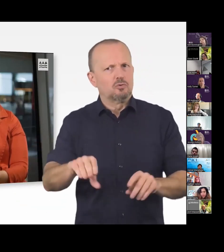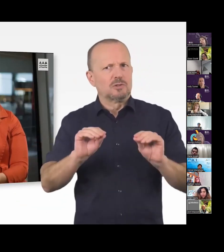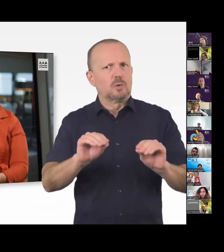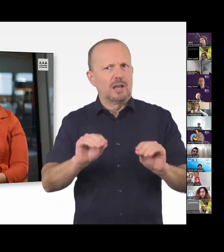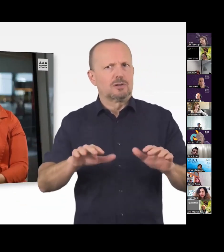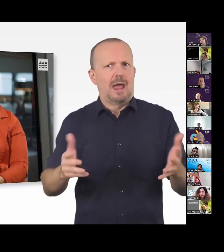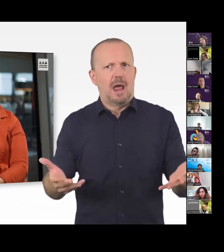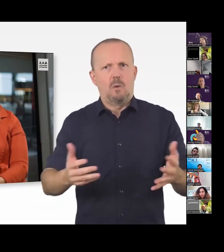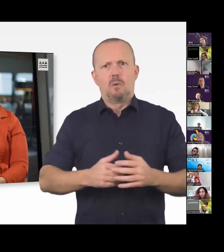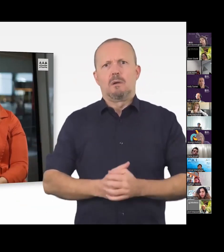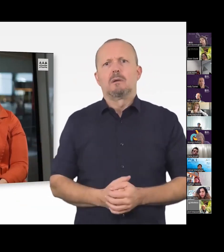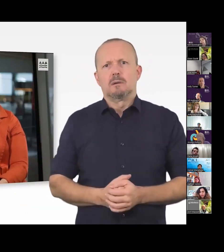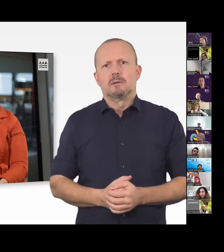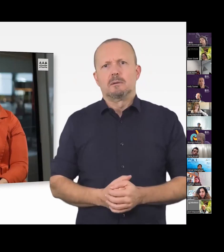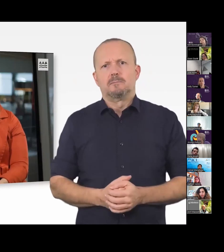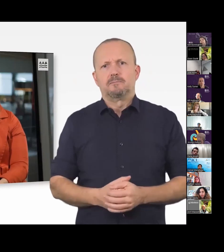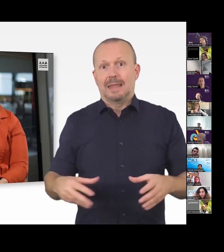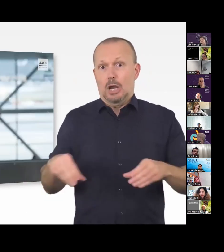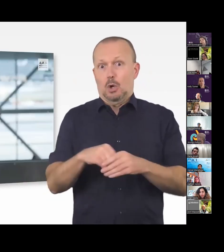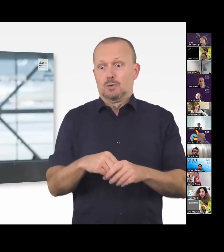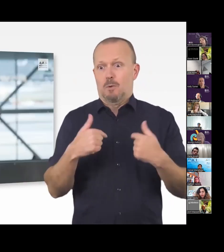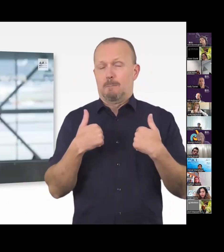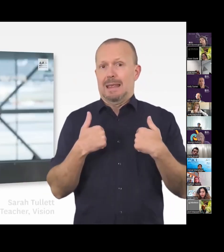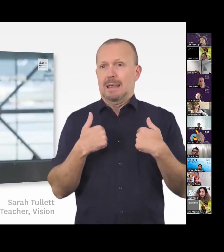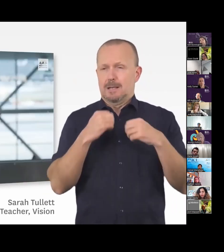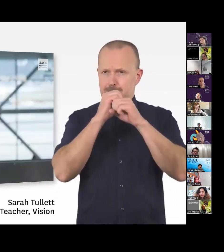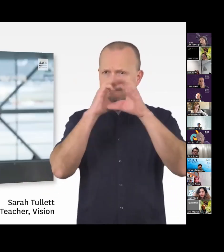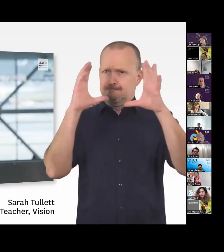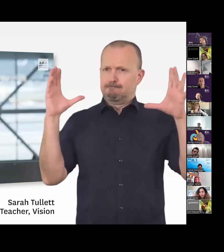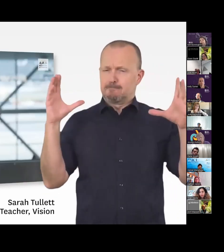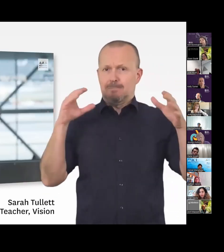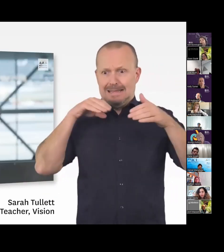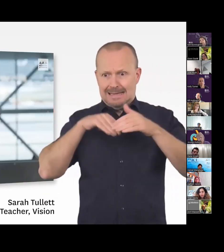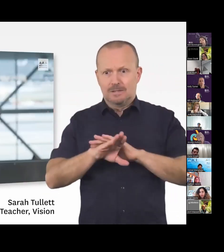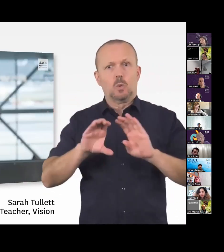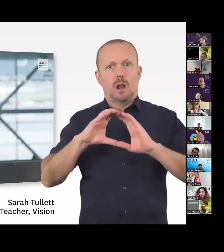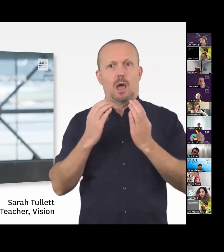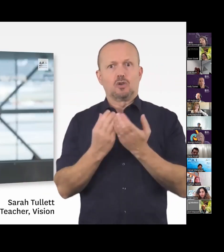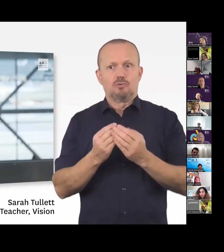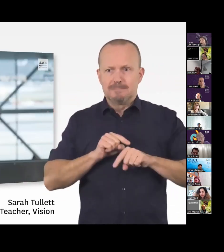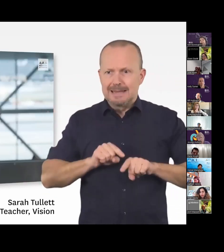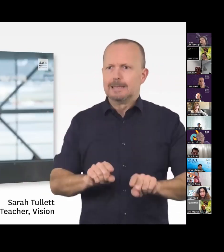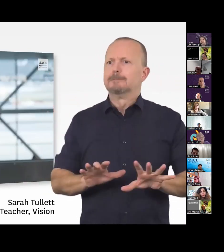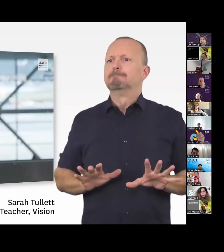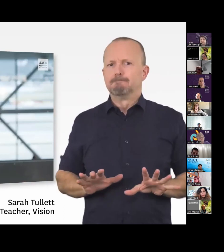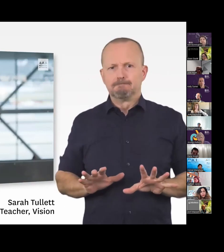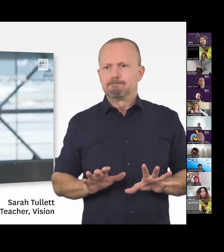and involved in their children's education? Inclusion for me looks like when I walk into a classroom